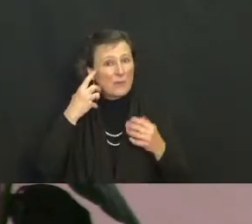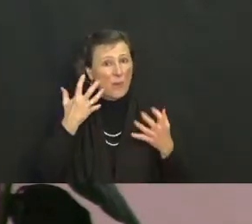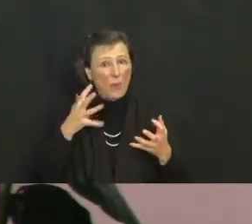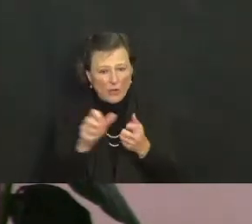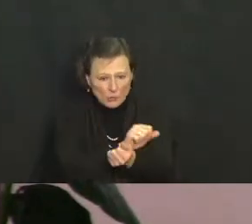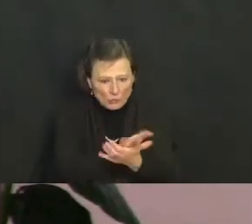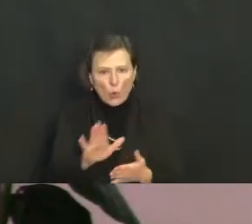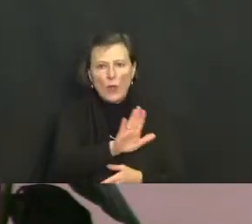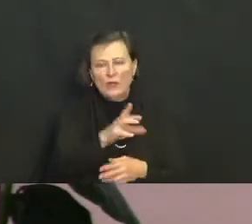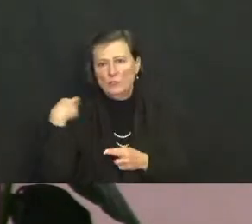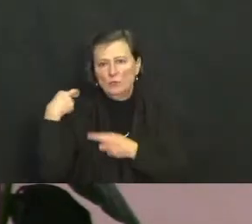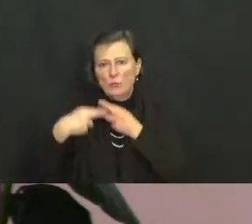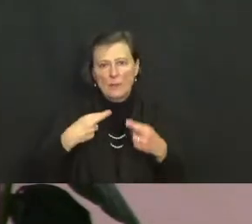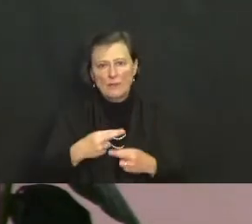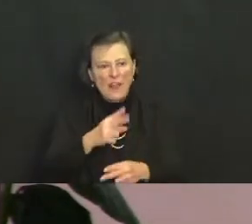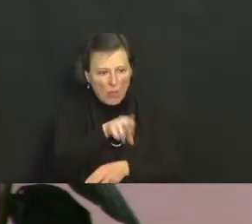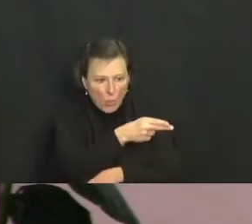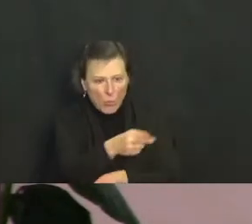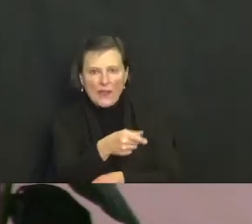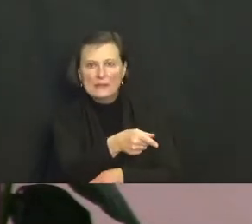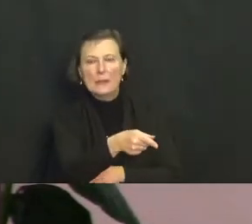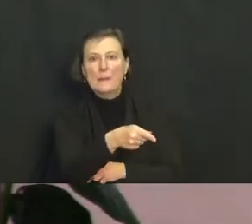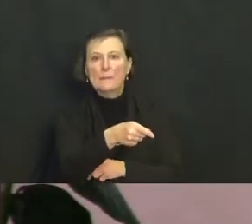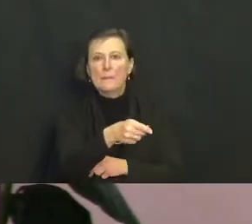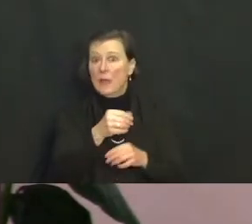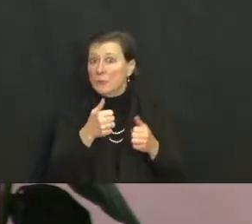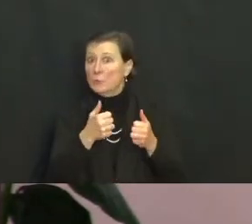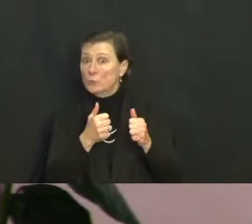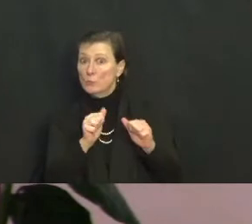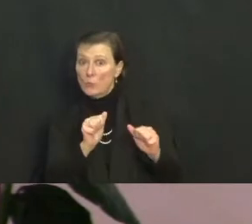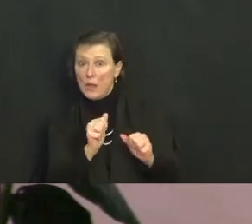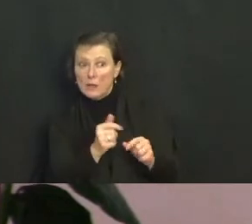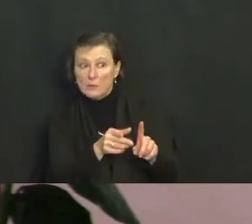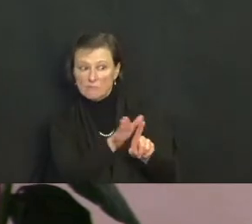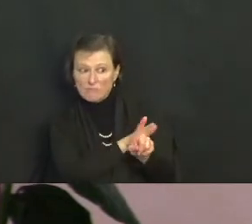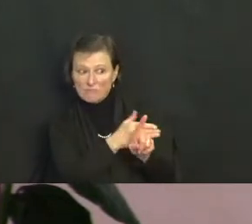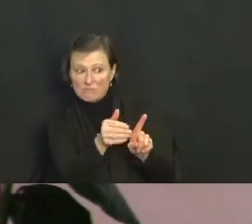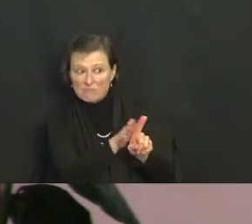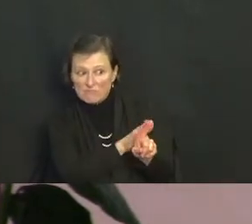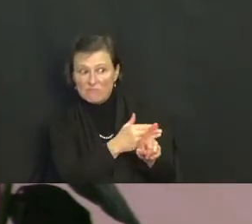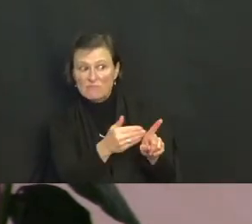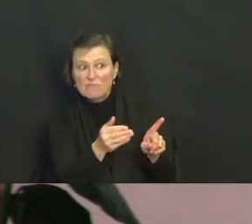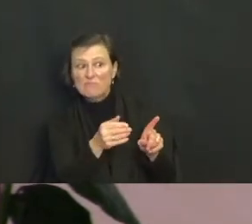They threatened him and even tried to coerce him into committing suicide.